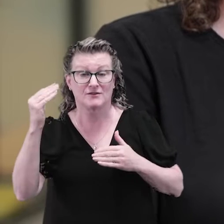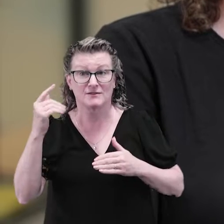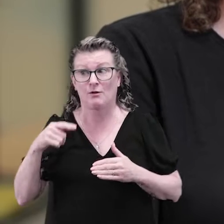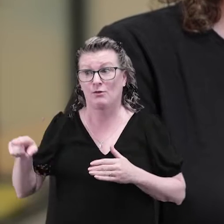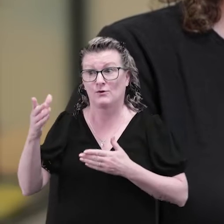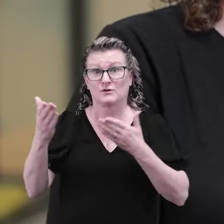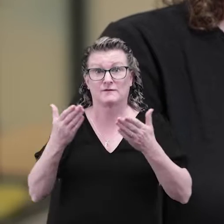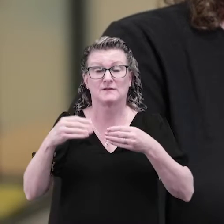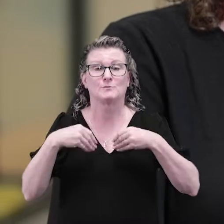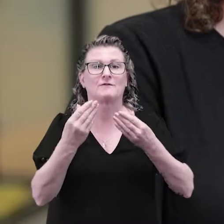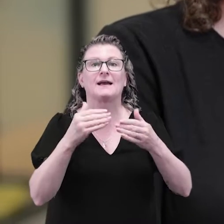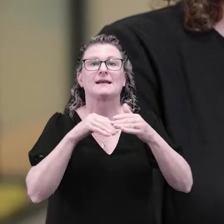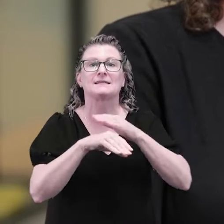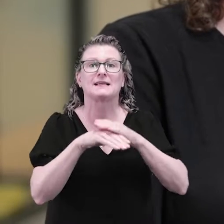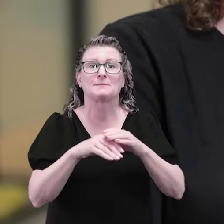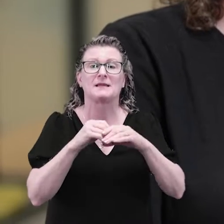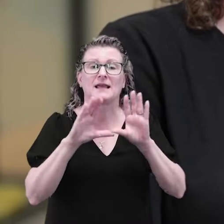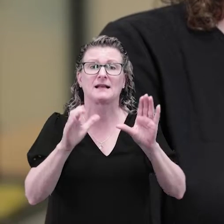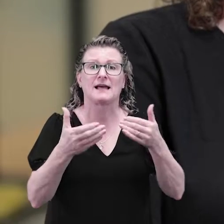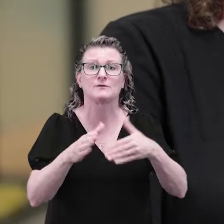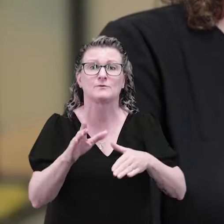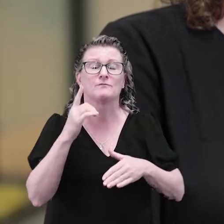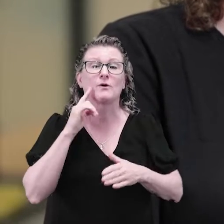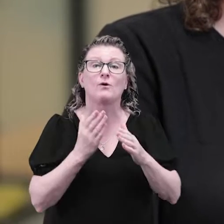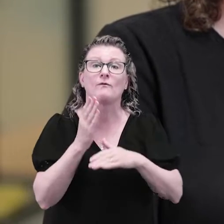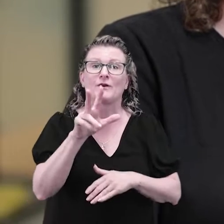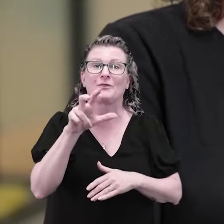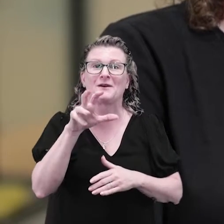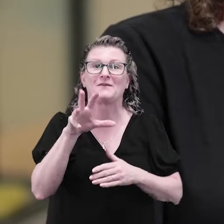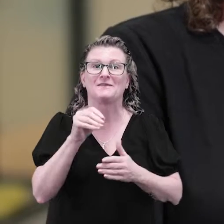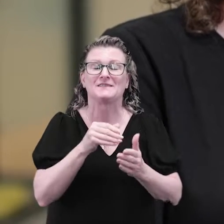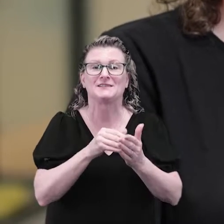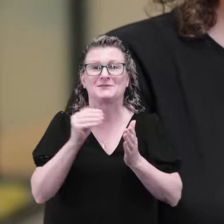services provide accessibility in the classroom to over 350 students.